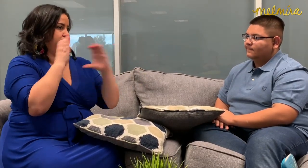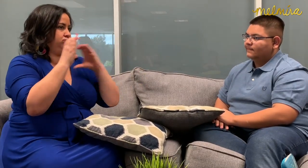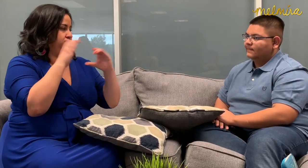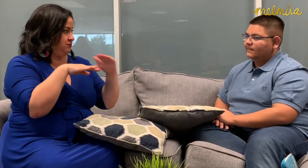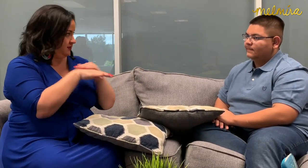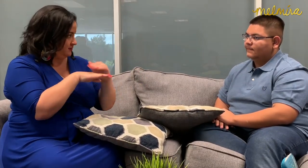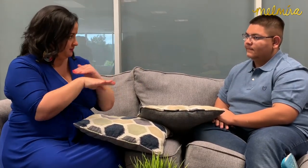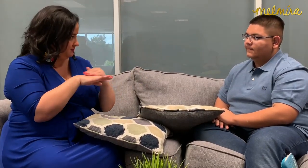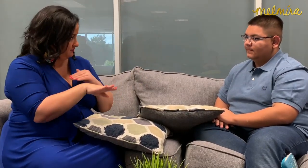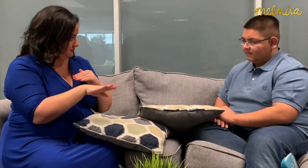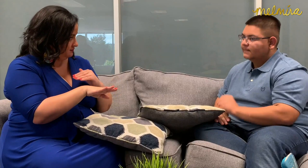to communcation, right?